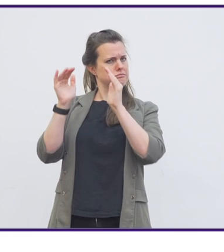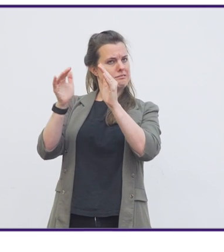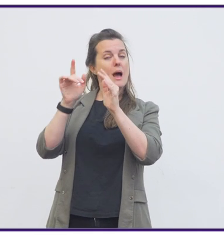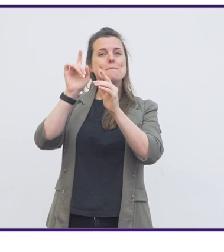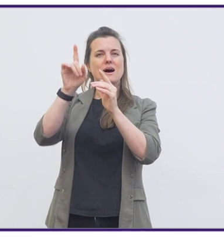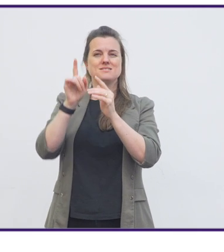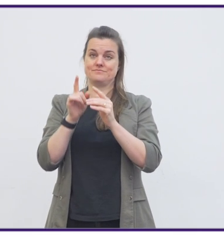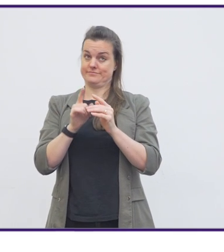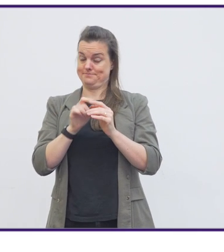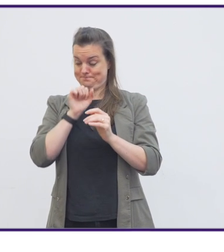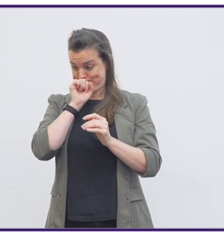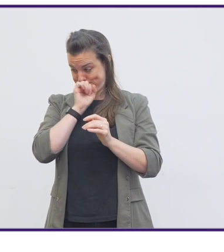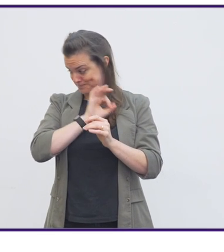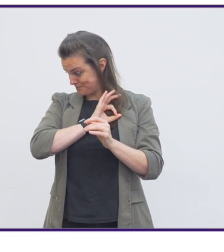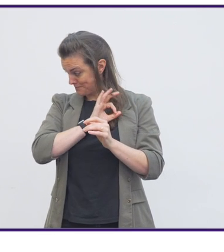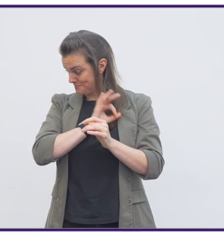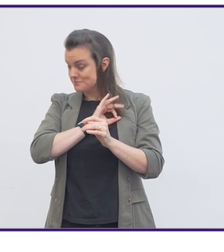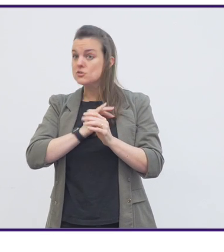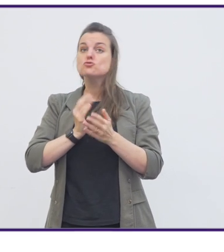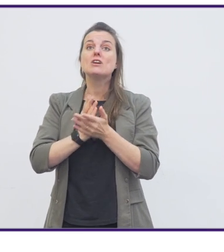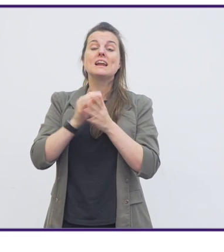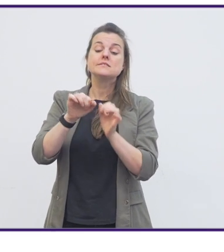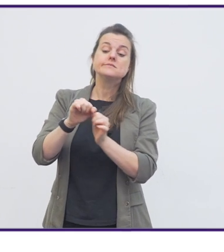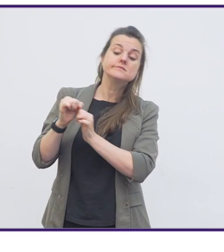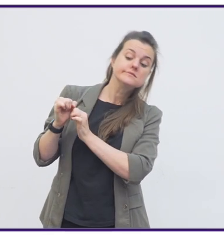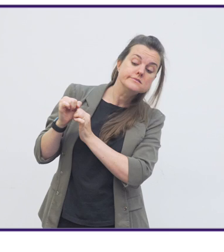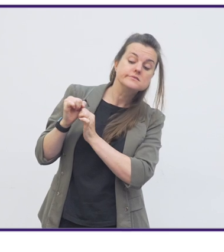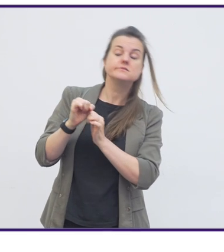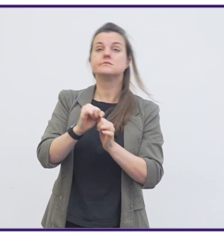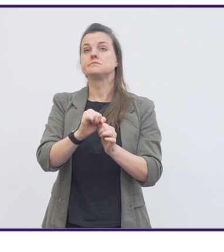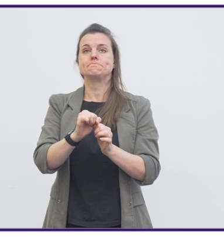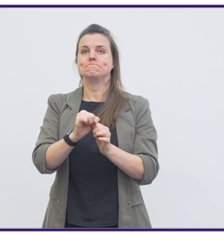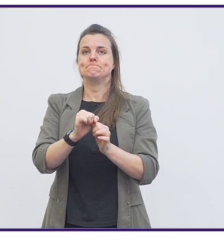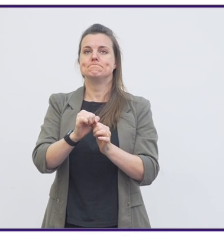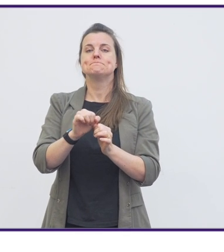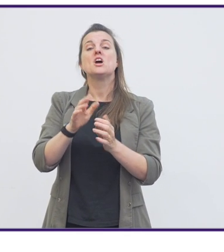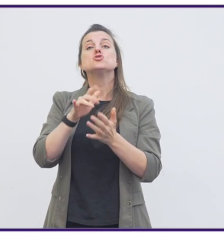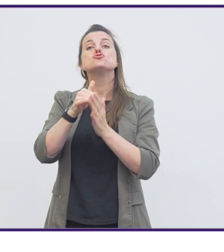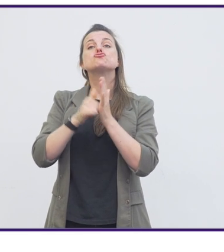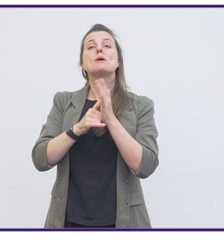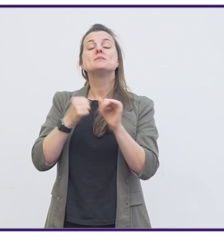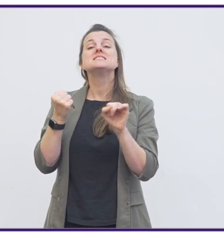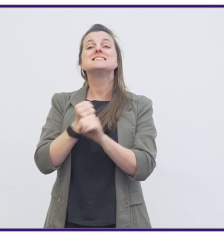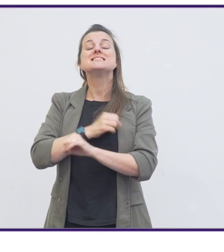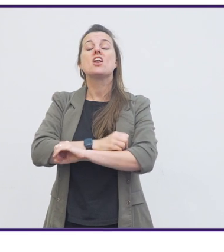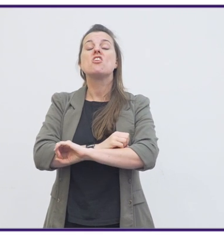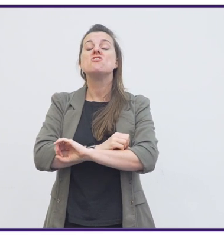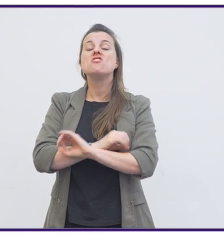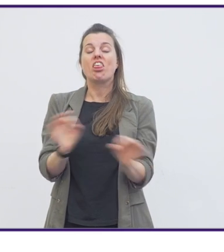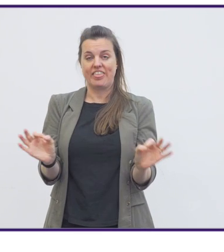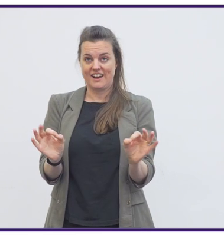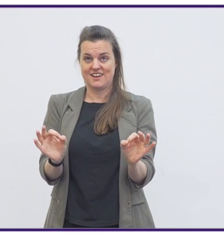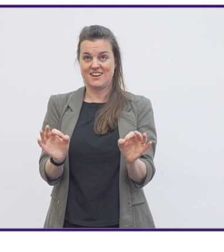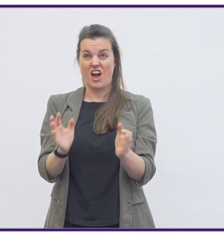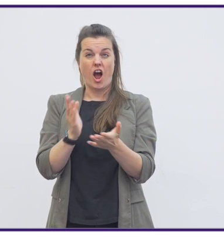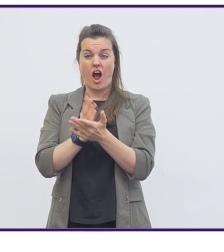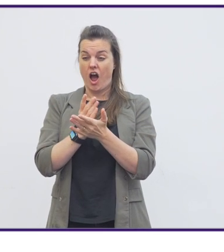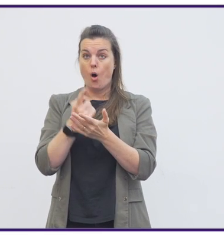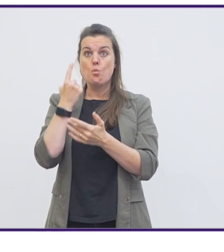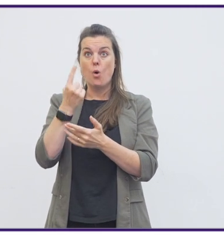Here's a little secret. It really wasn't. The script did absolutely nothing. The only real command it ran was at the end,